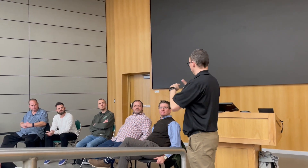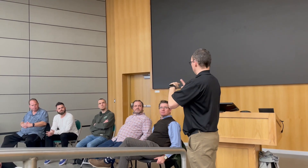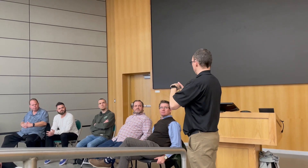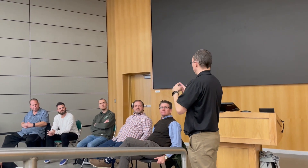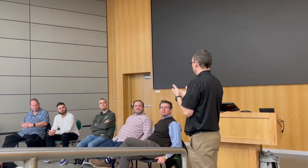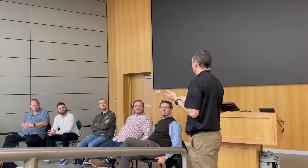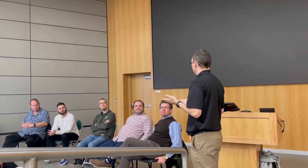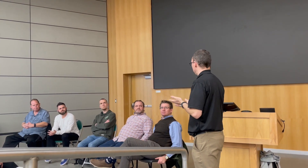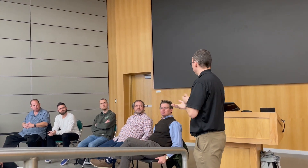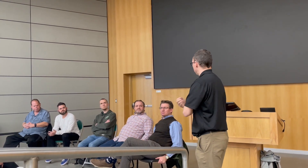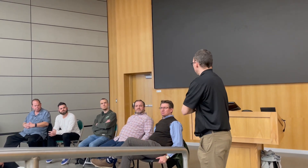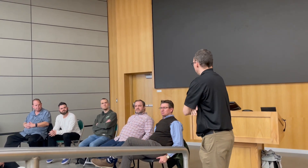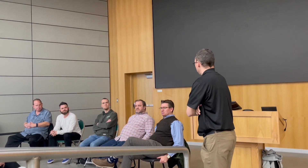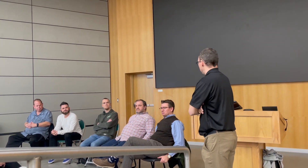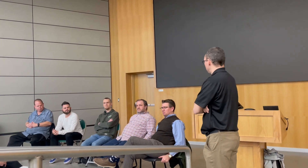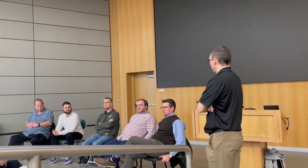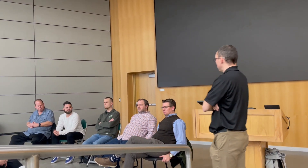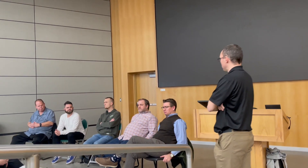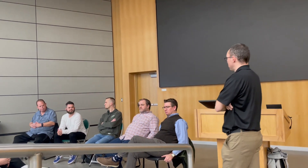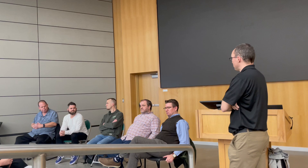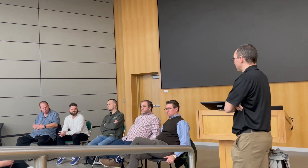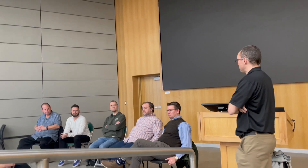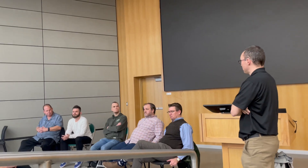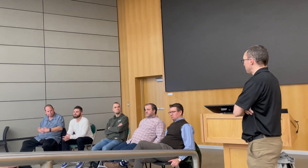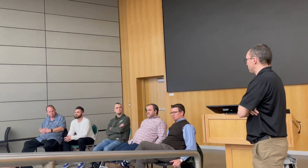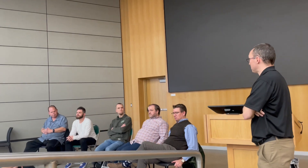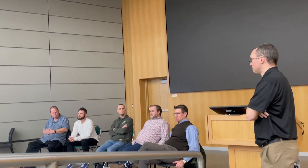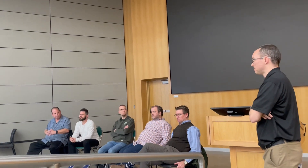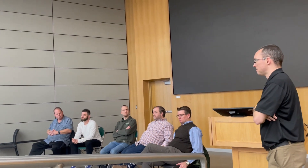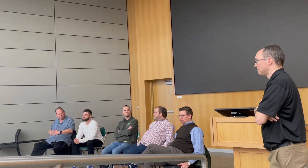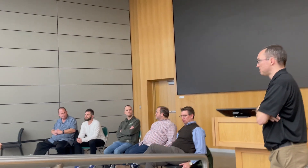feel like you have any positives specific benefits from your colear